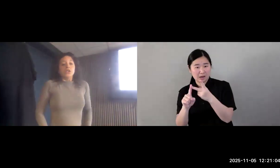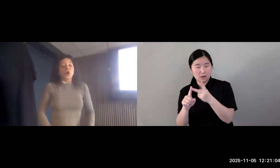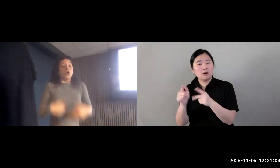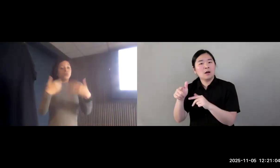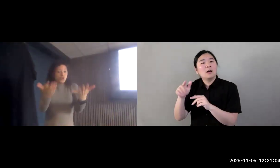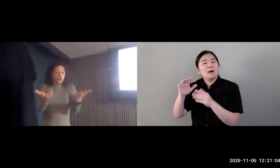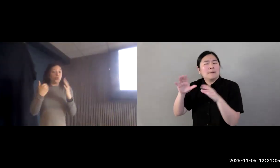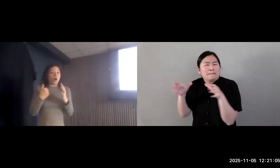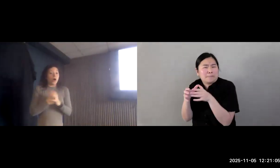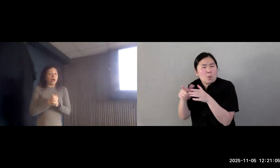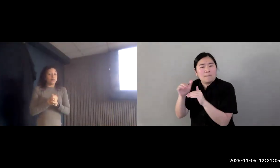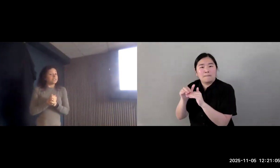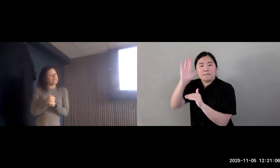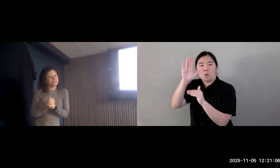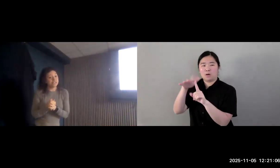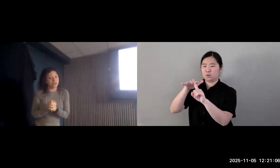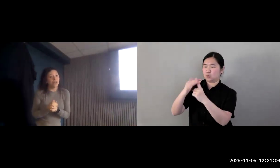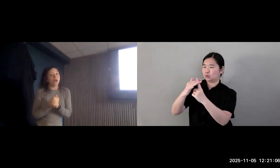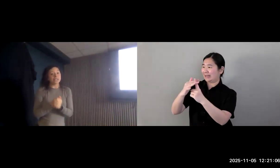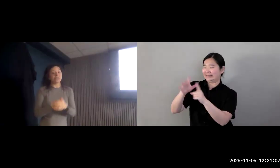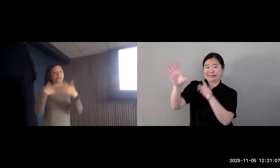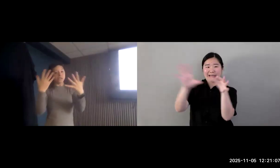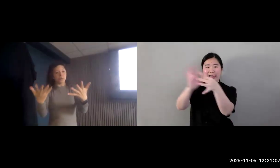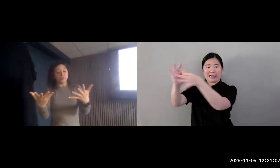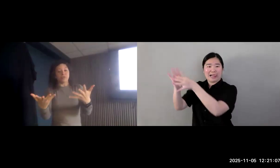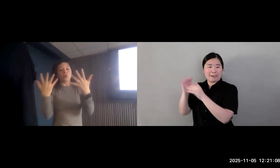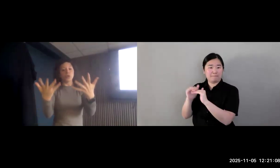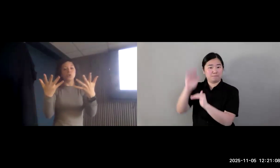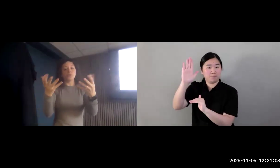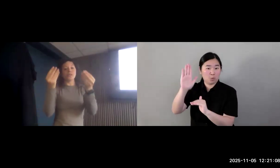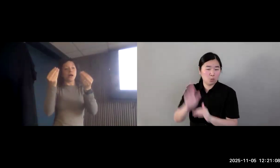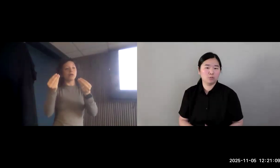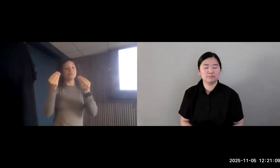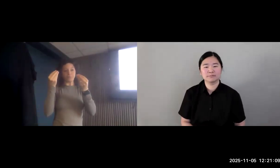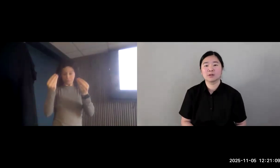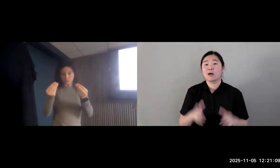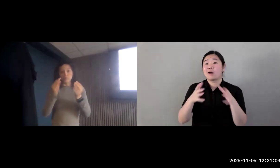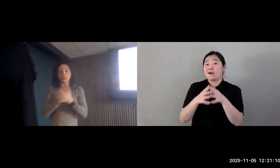So, to conduct this study, as I said before, we used,